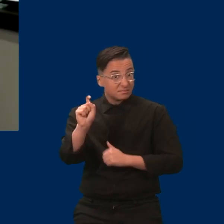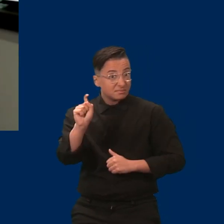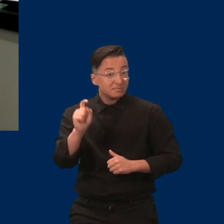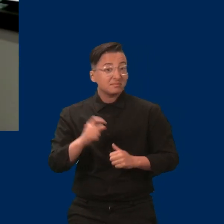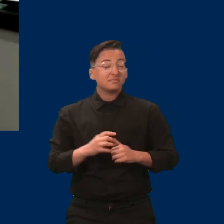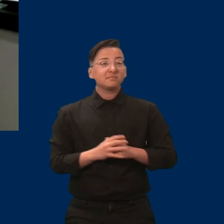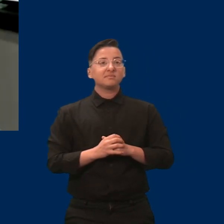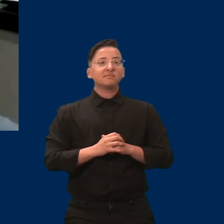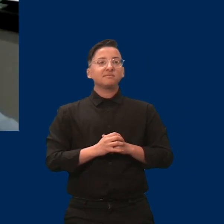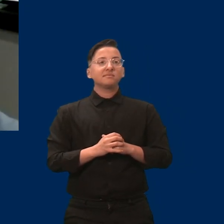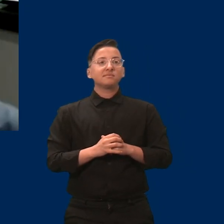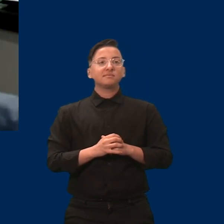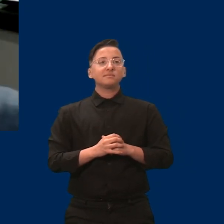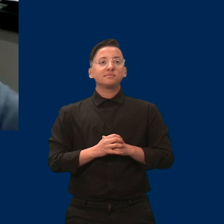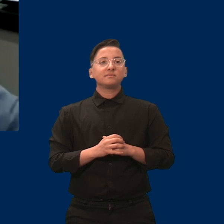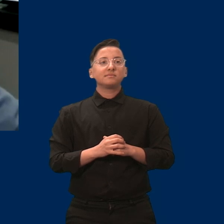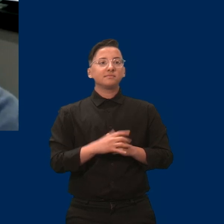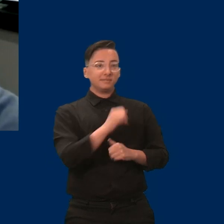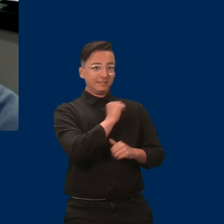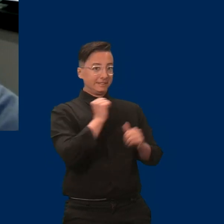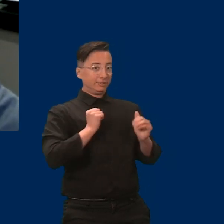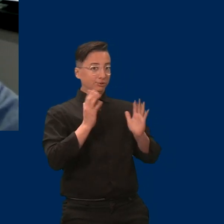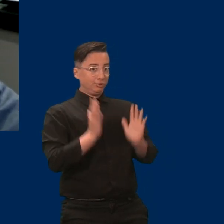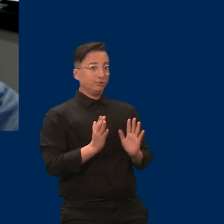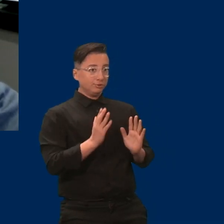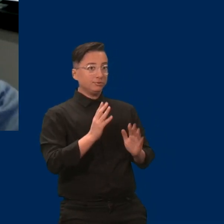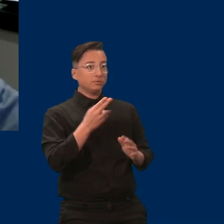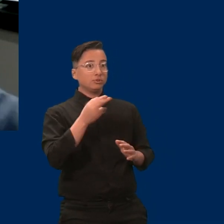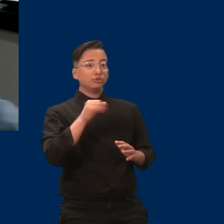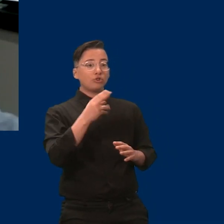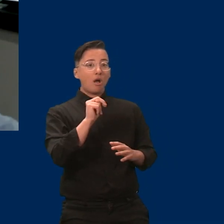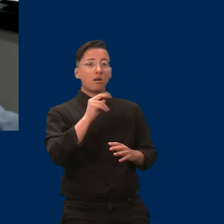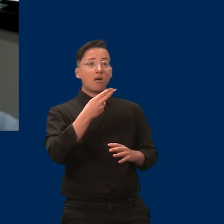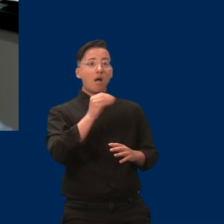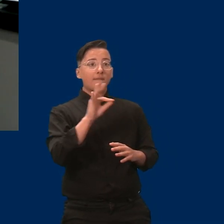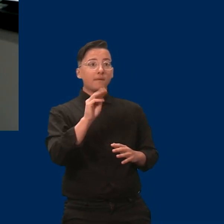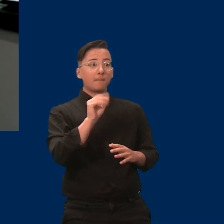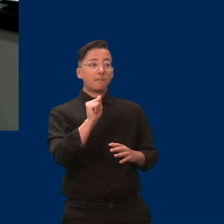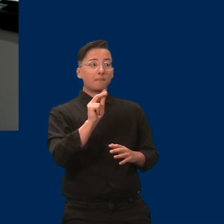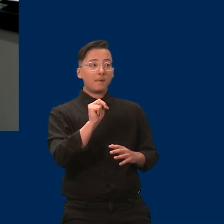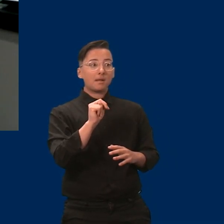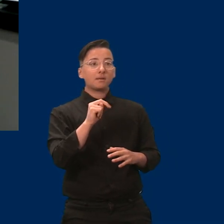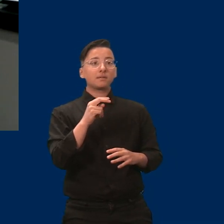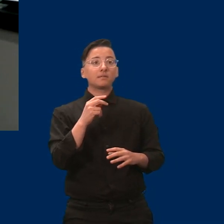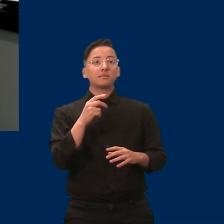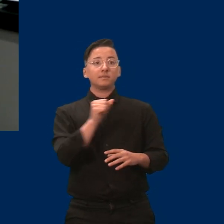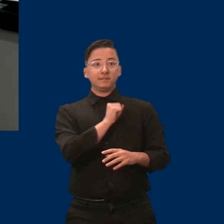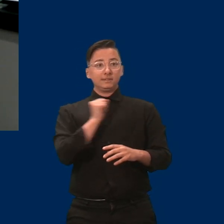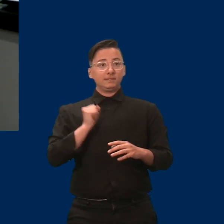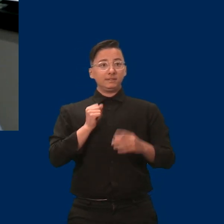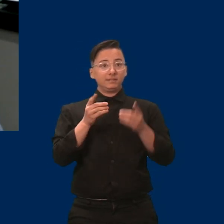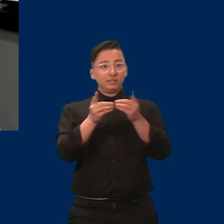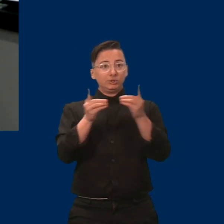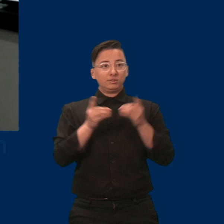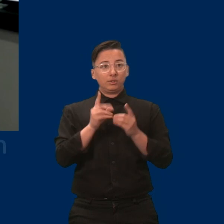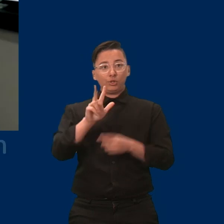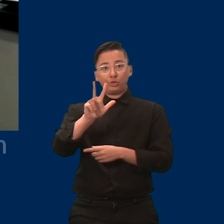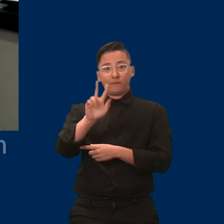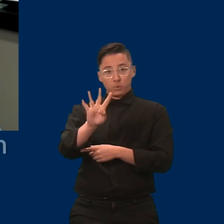Thank you, Mary. John Hoffman, Senate District 34, Champlin, Coon Rapids, Brooklyn Park,